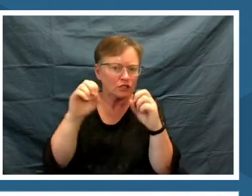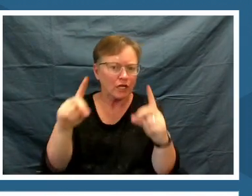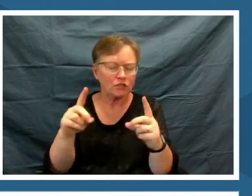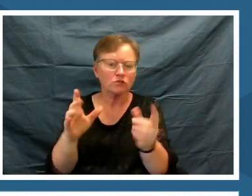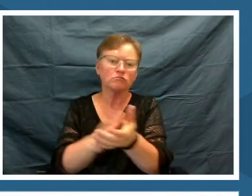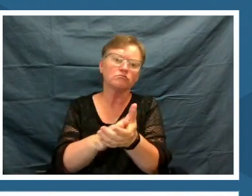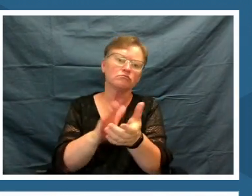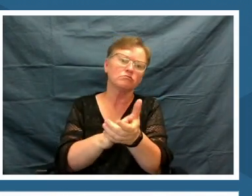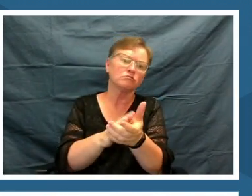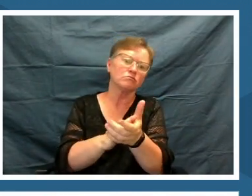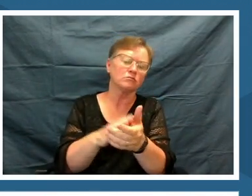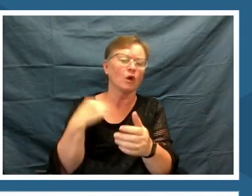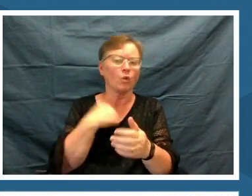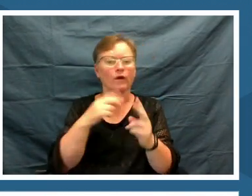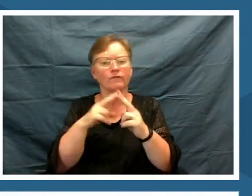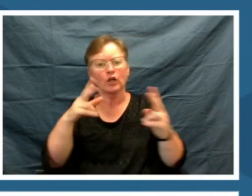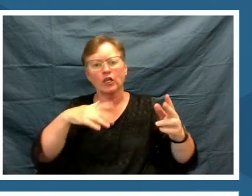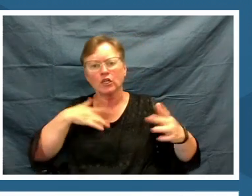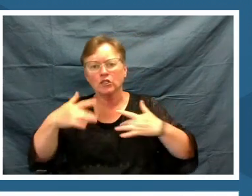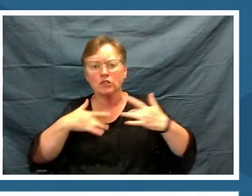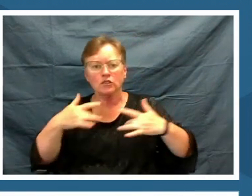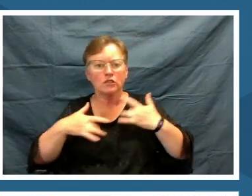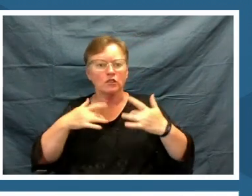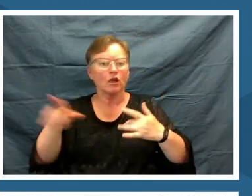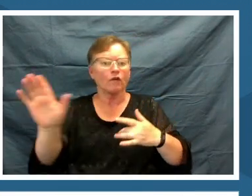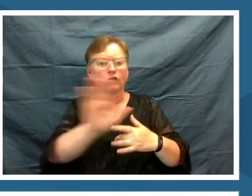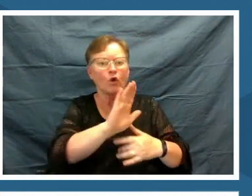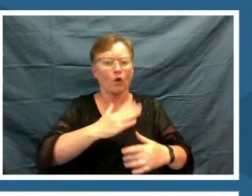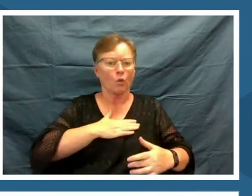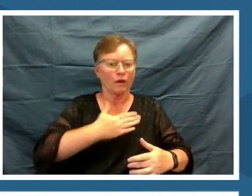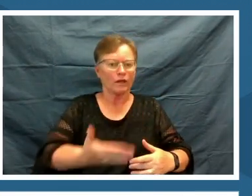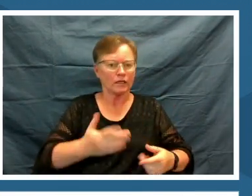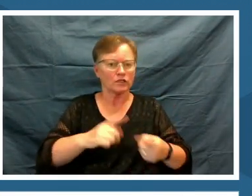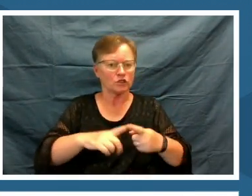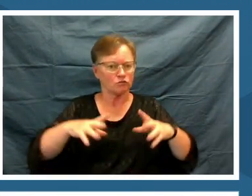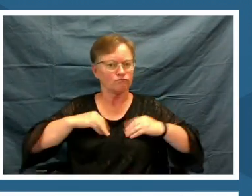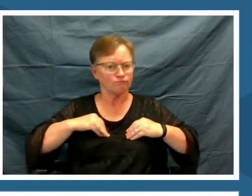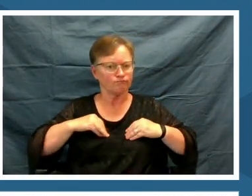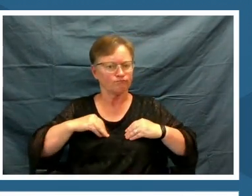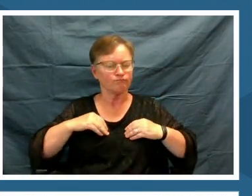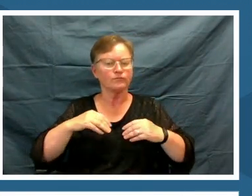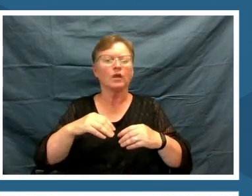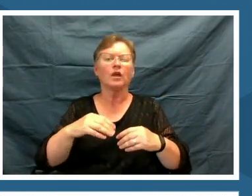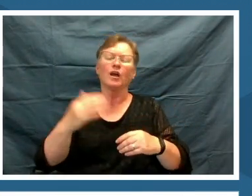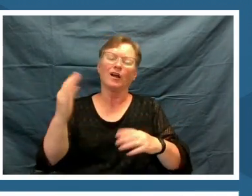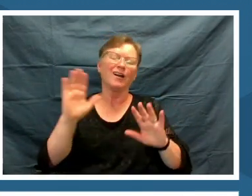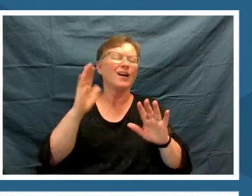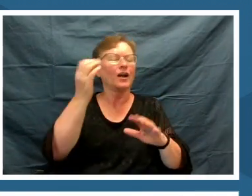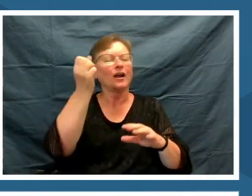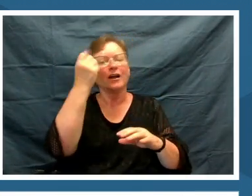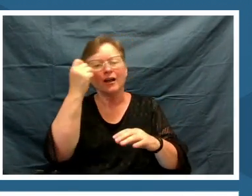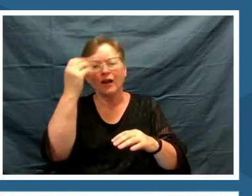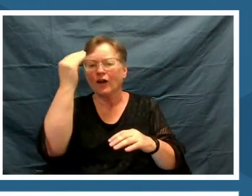your willingness to take on this we know um it's not gonna happen overnight um